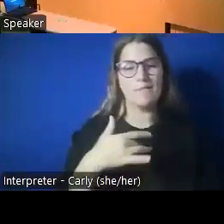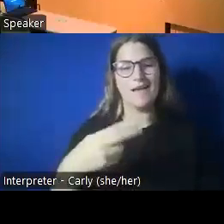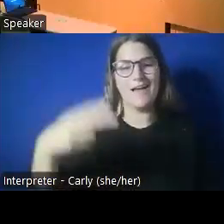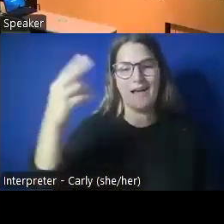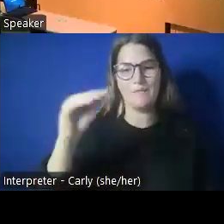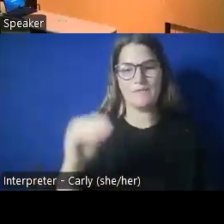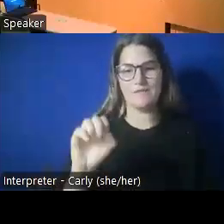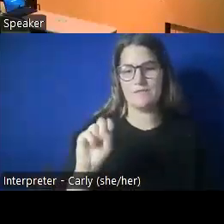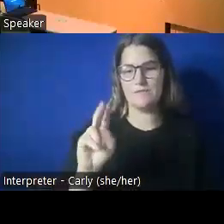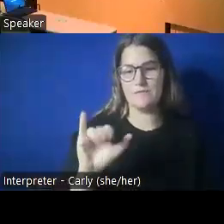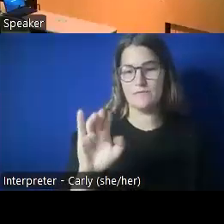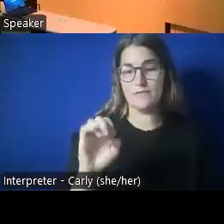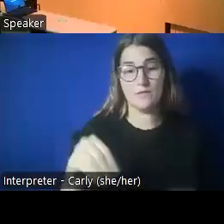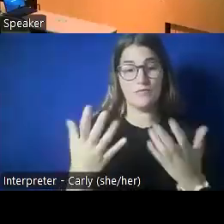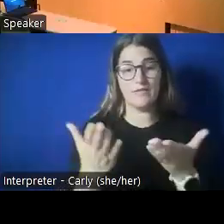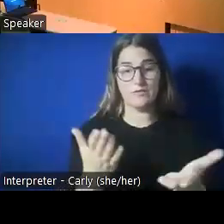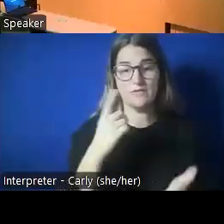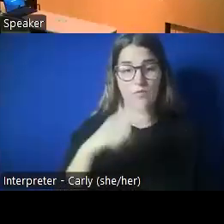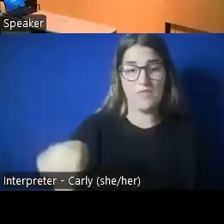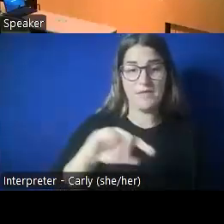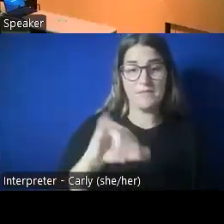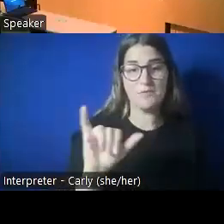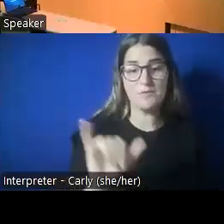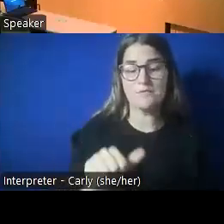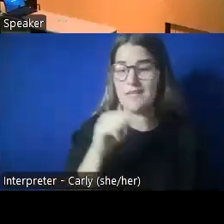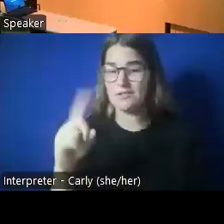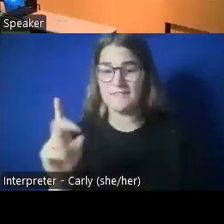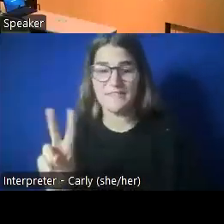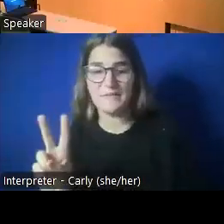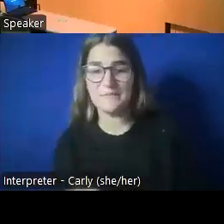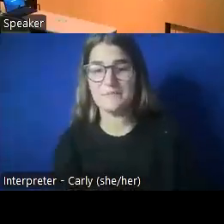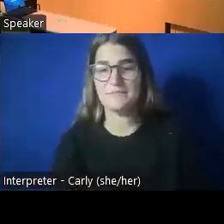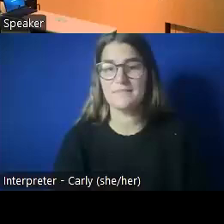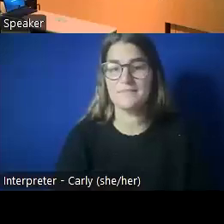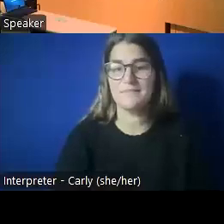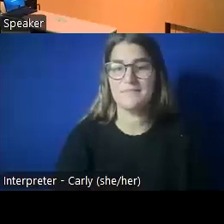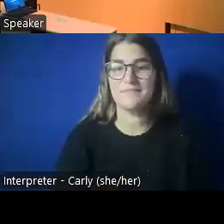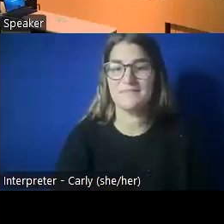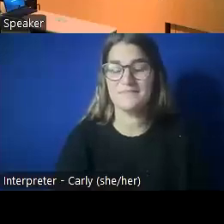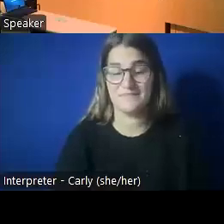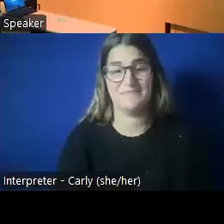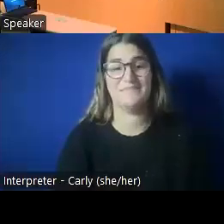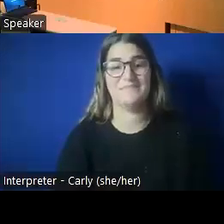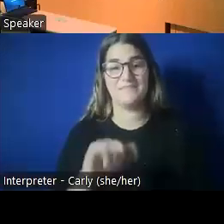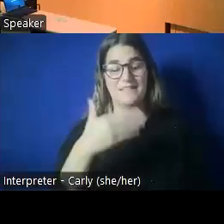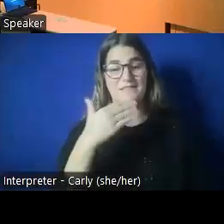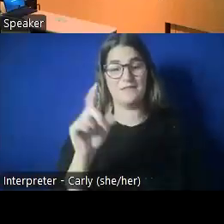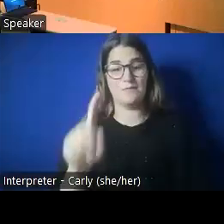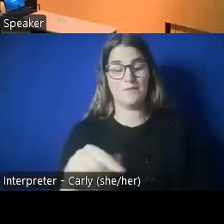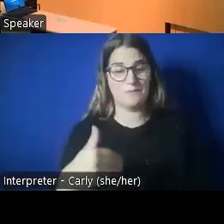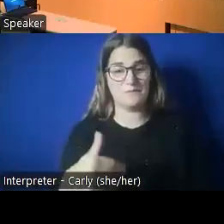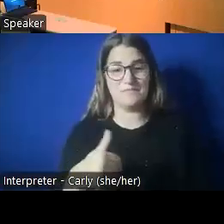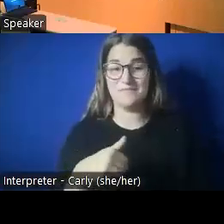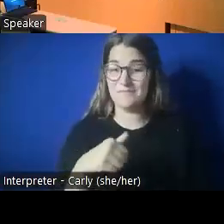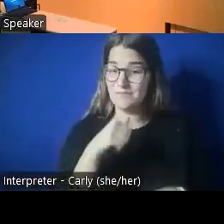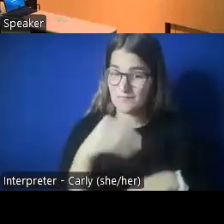victims that's a really good question I mean we do not have services for them at heel